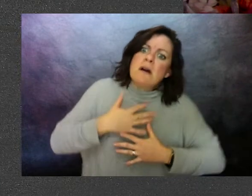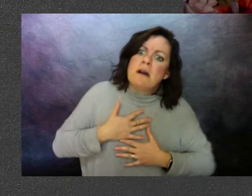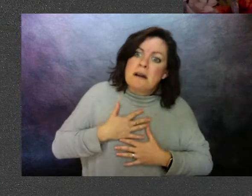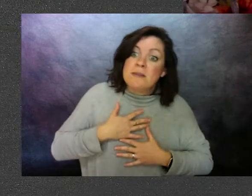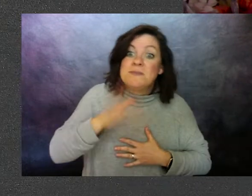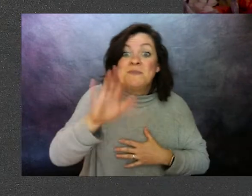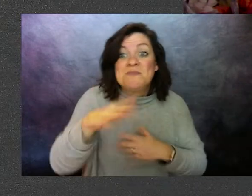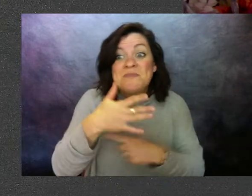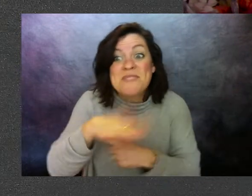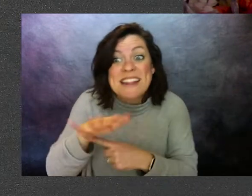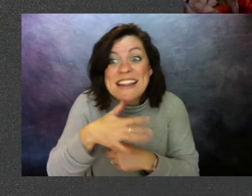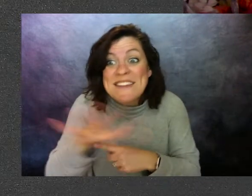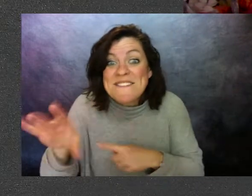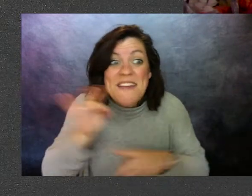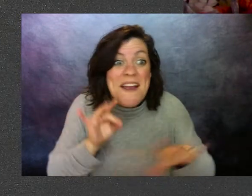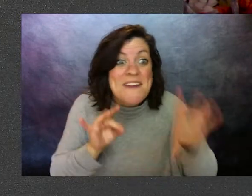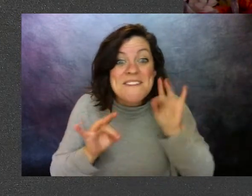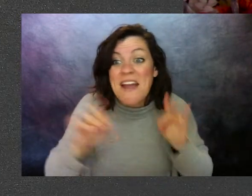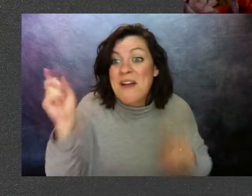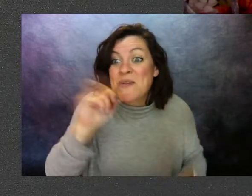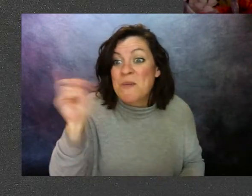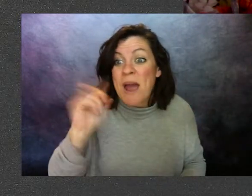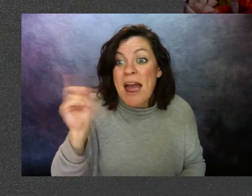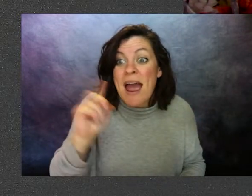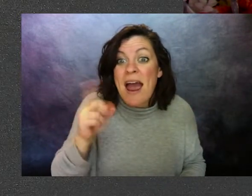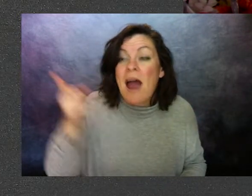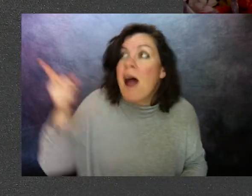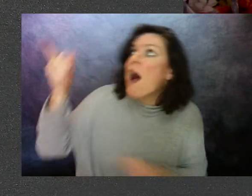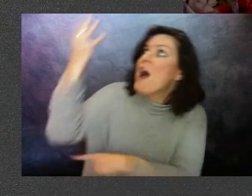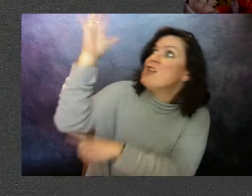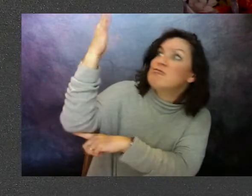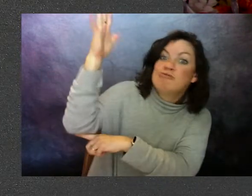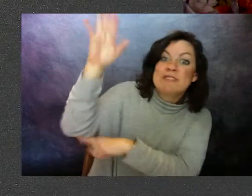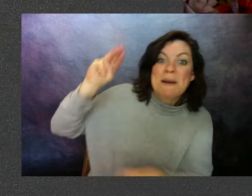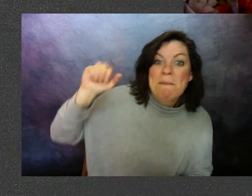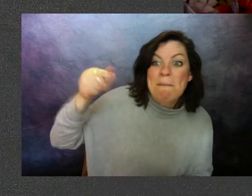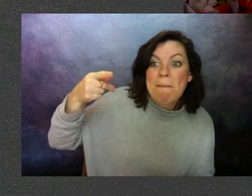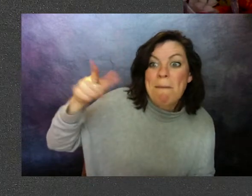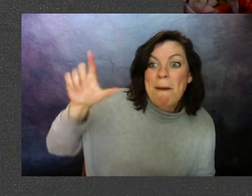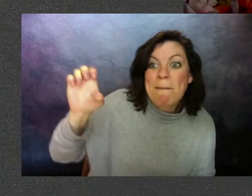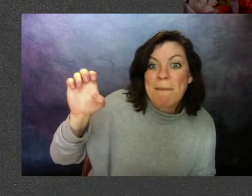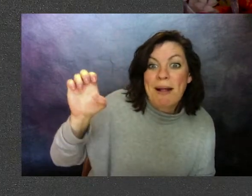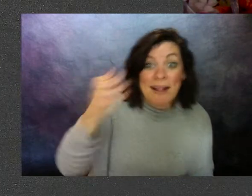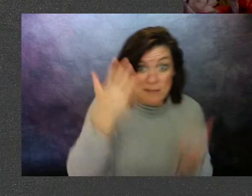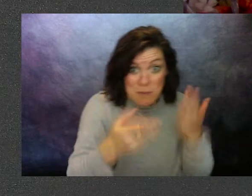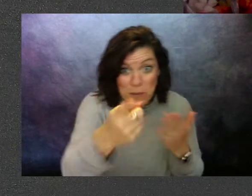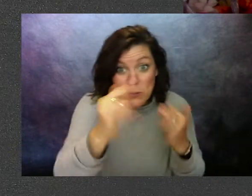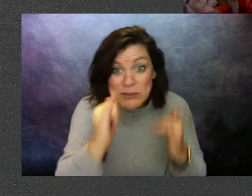Pick up those leaves from the maple tree. So, you might see a maple tree on your journey to find some leaves.